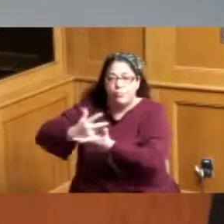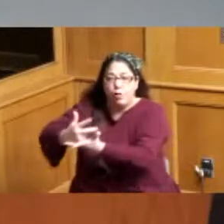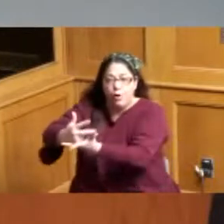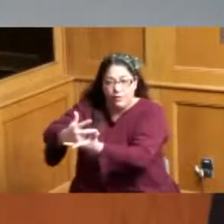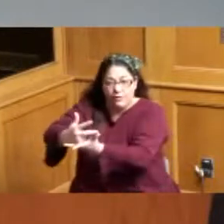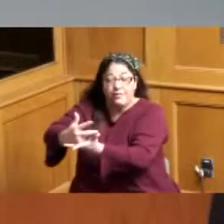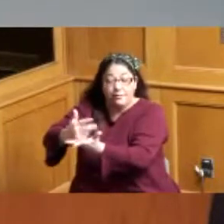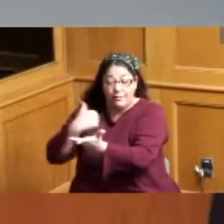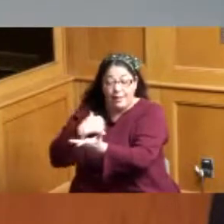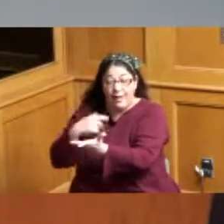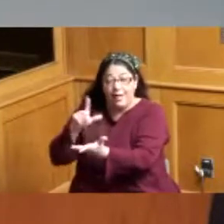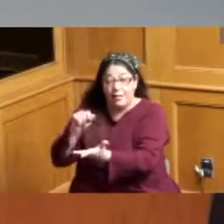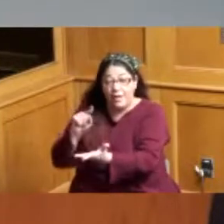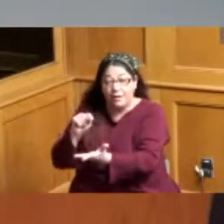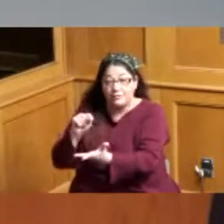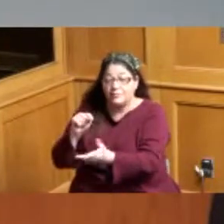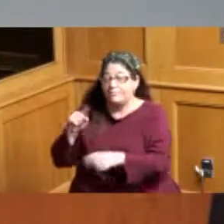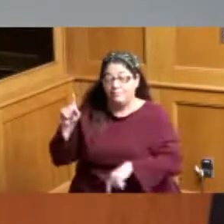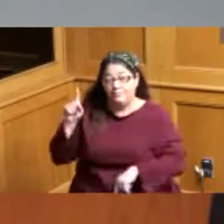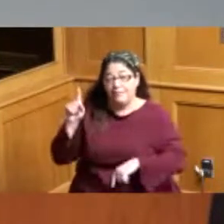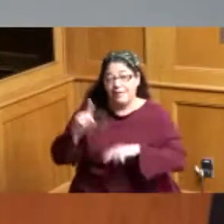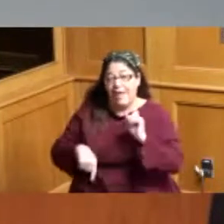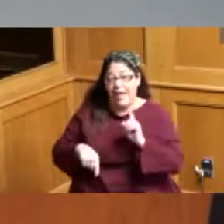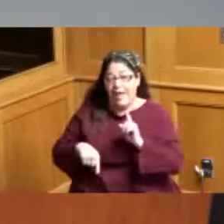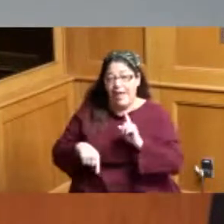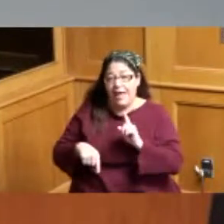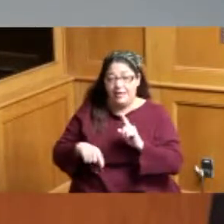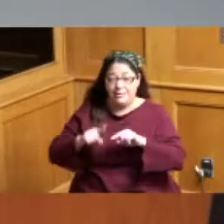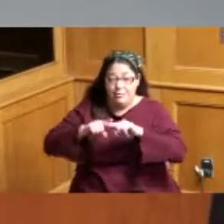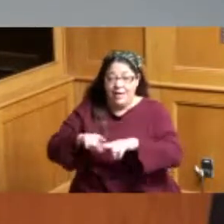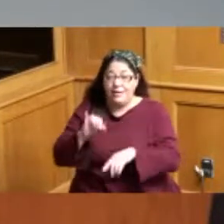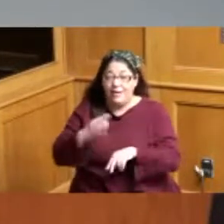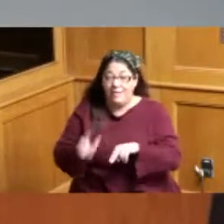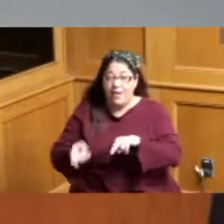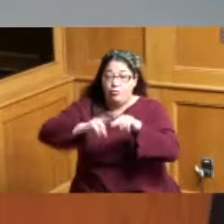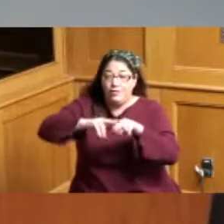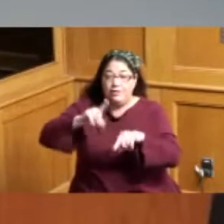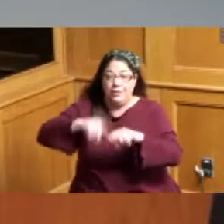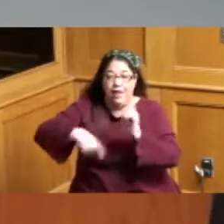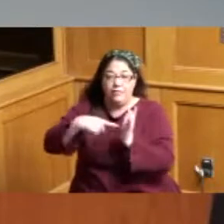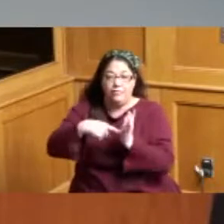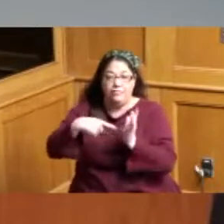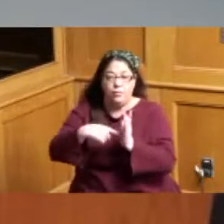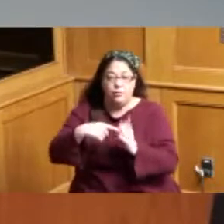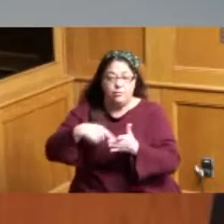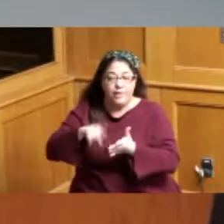and may not have the capacity depending on the increase here to pay for that increase because